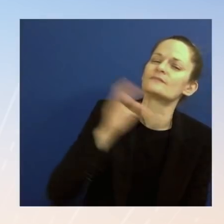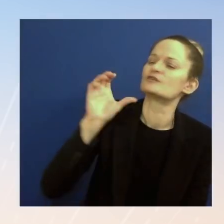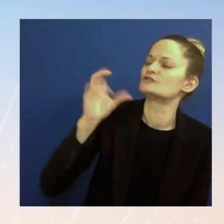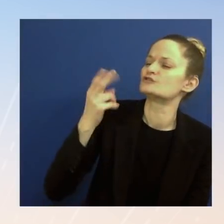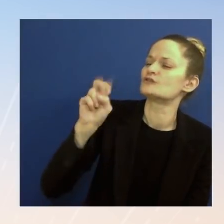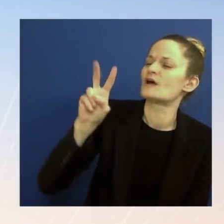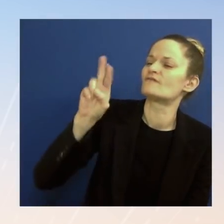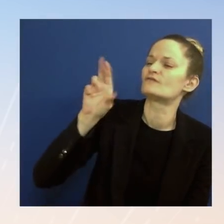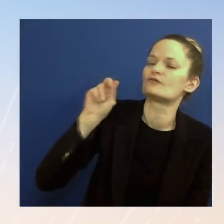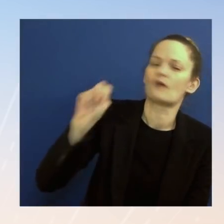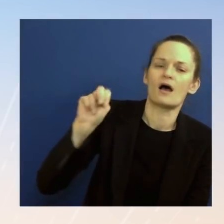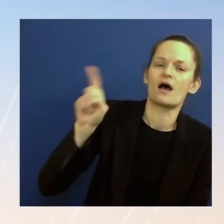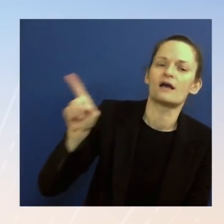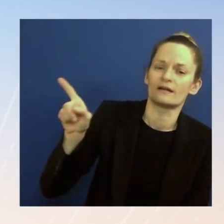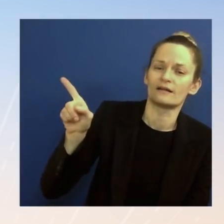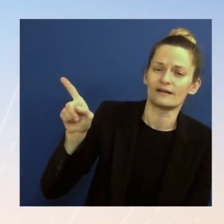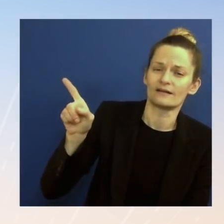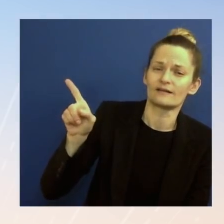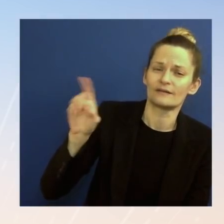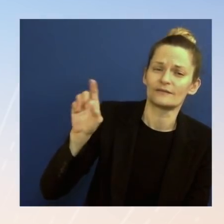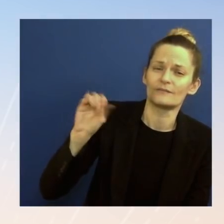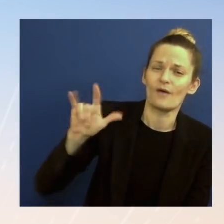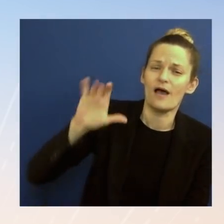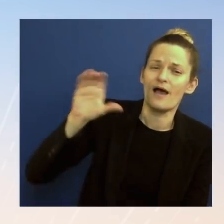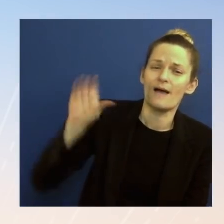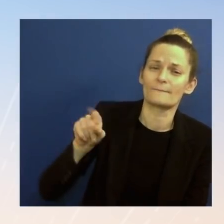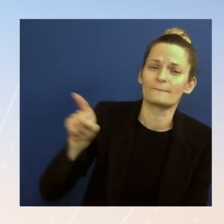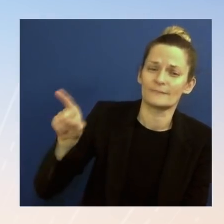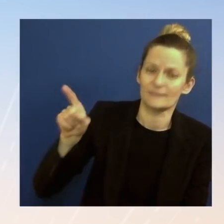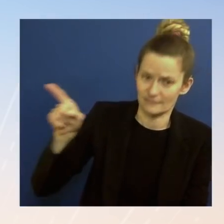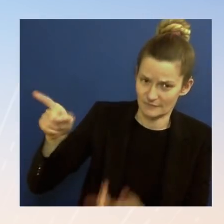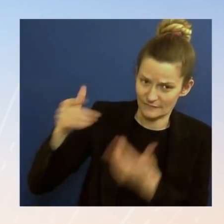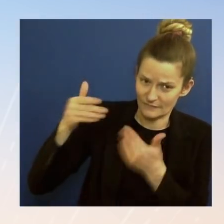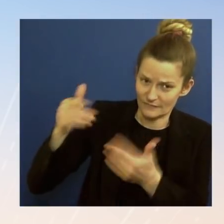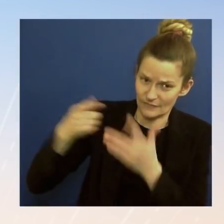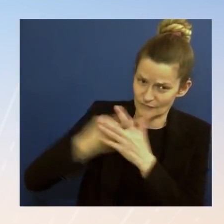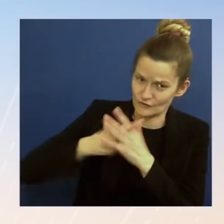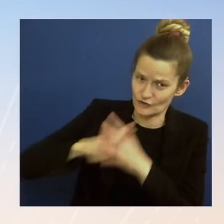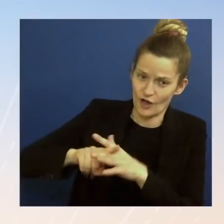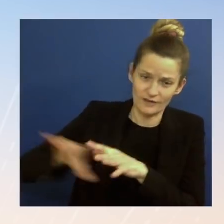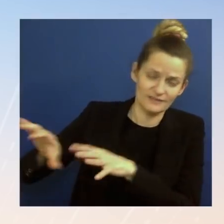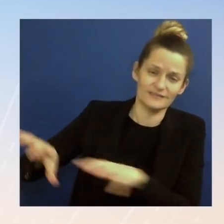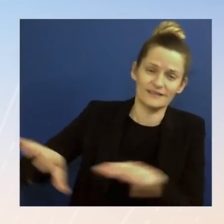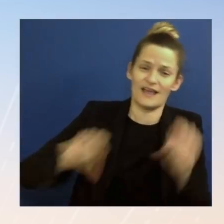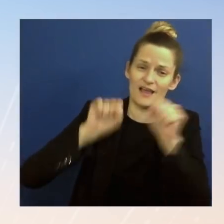Reuters just reported that -- in case the U.S. would grant them a special license to operate.